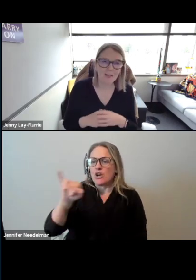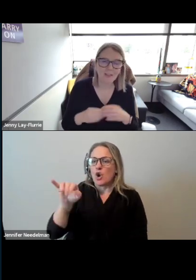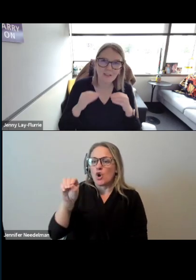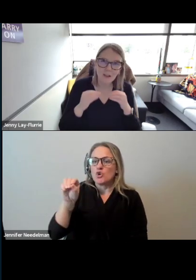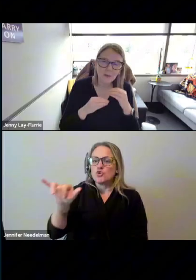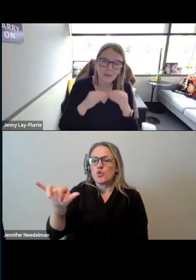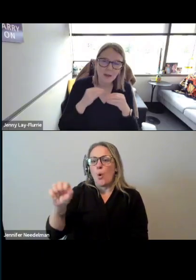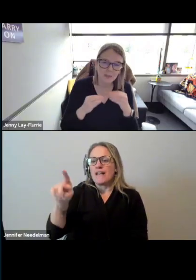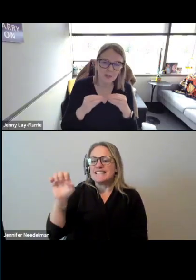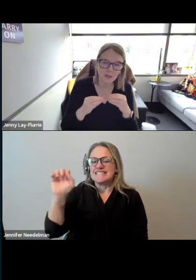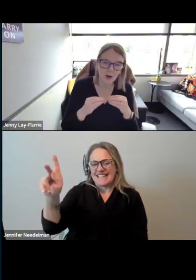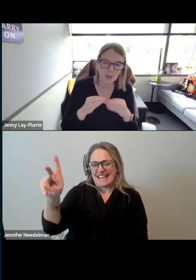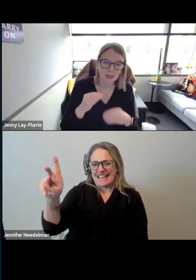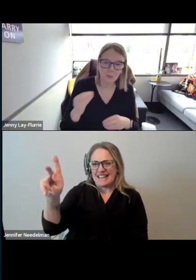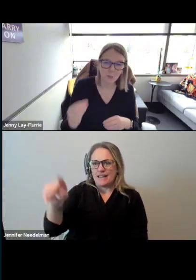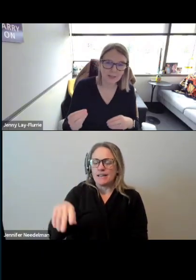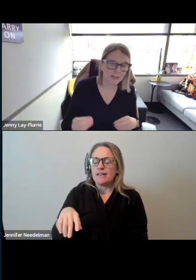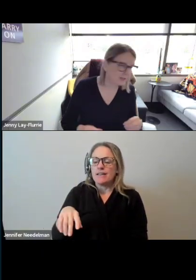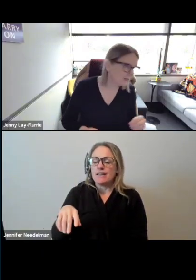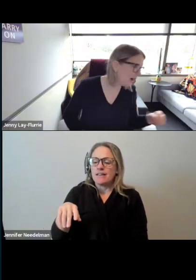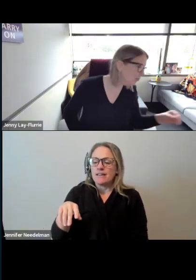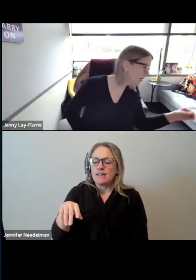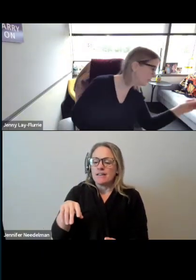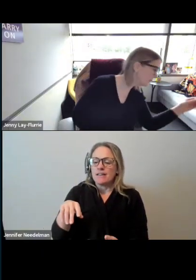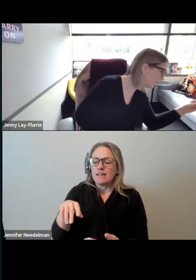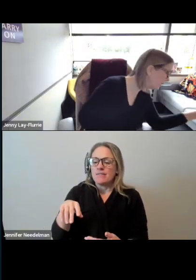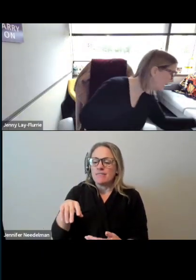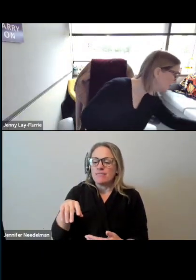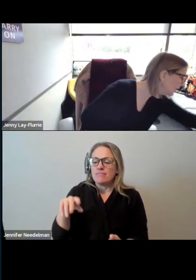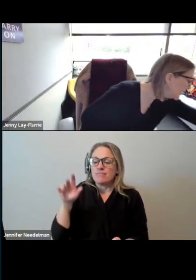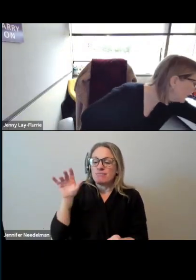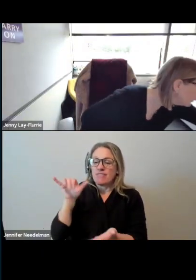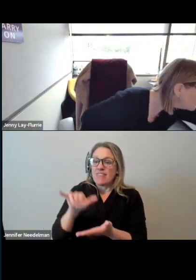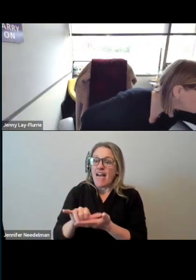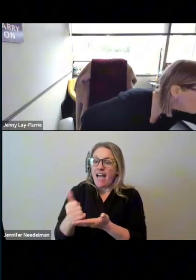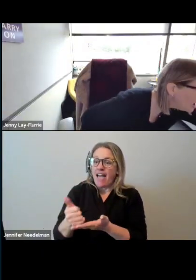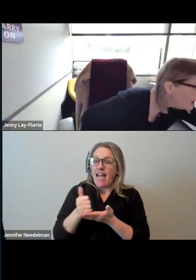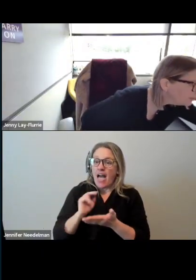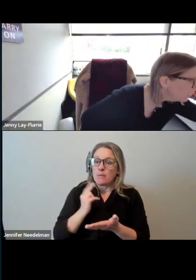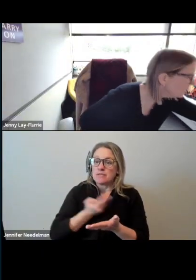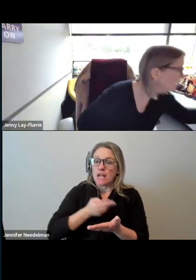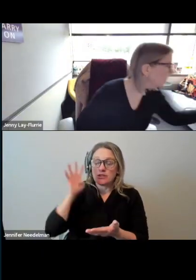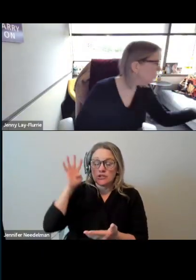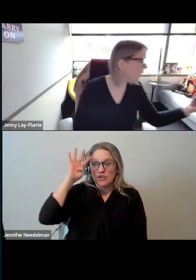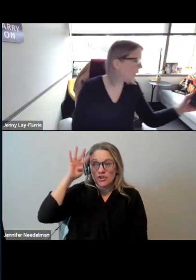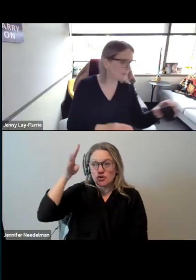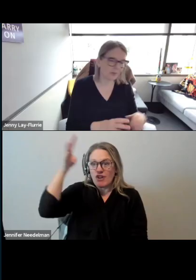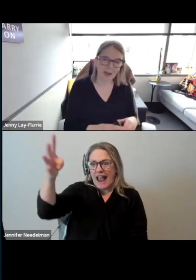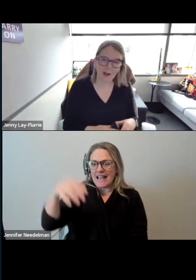and some of that methodology went into helping us to create and this is where I have props -